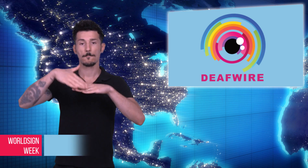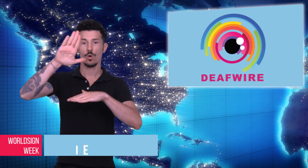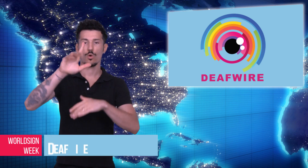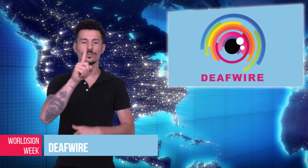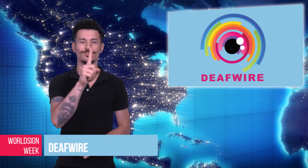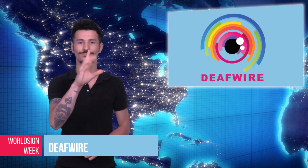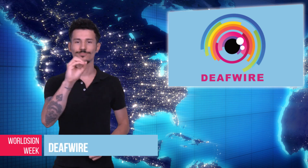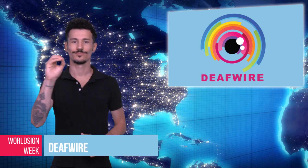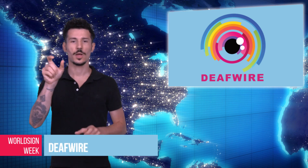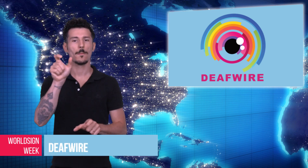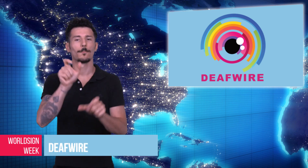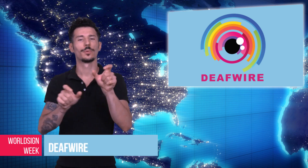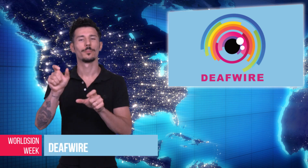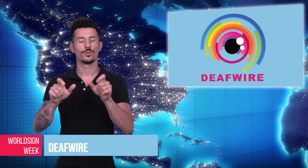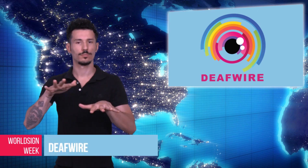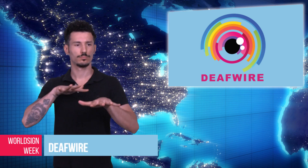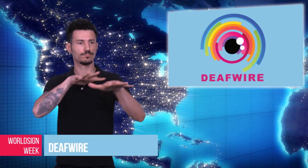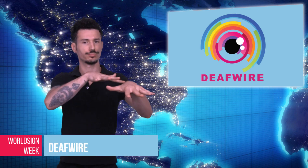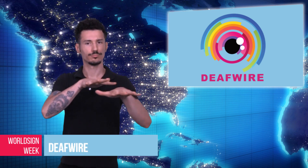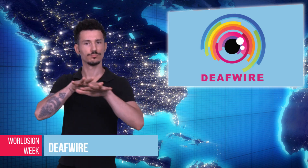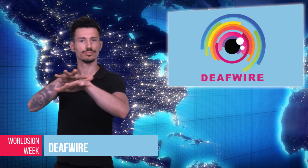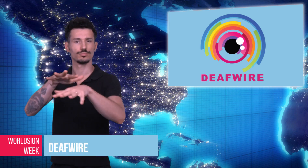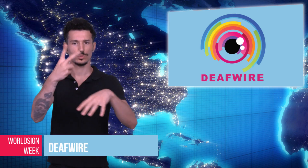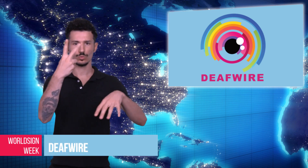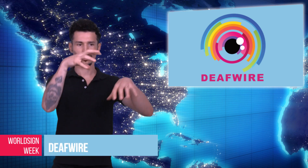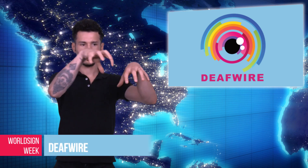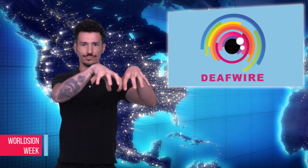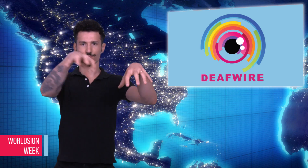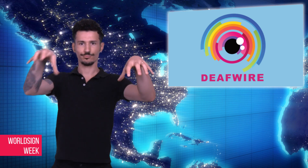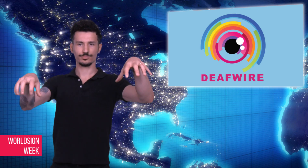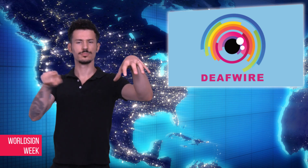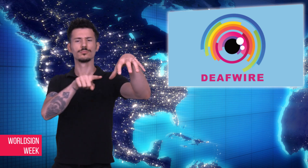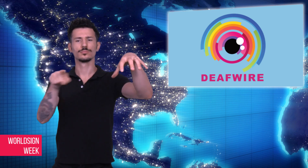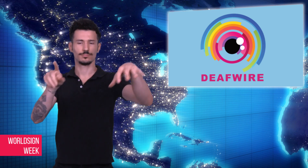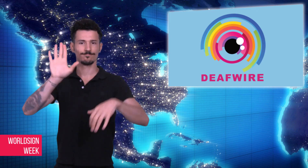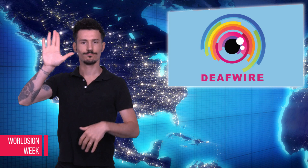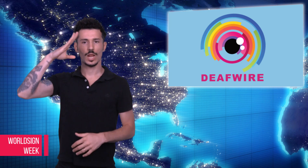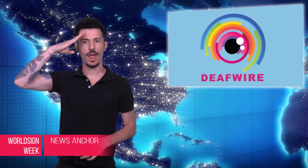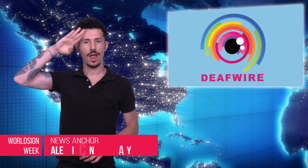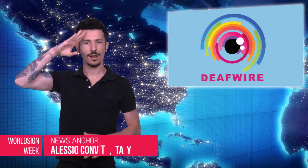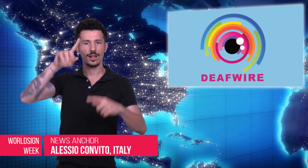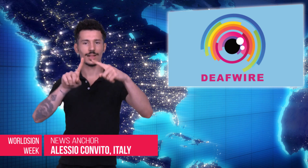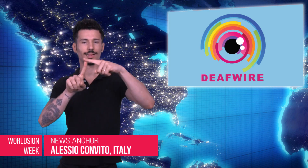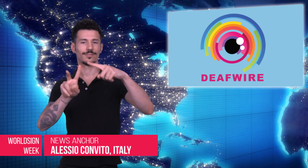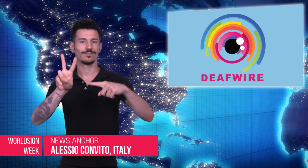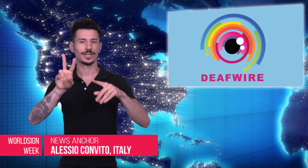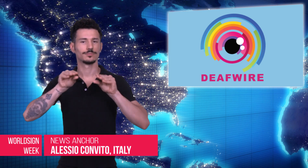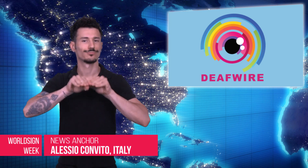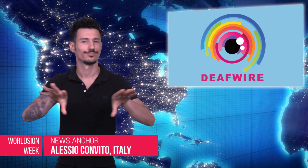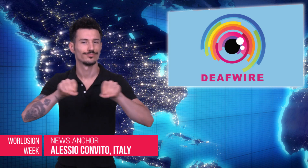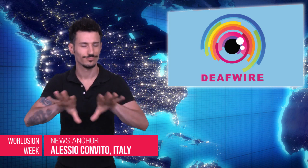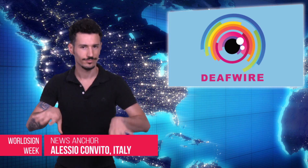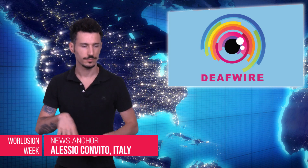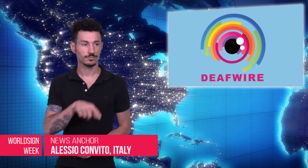Alessio: Over 100 people demonstrated outside two sites of national Ireland